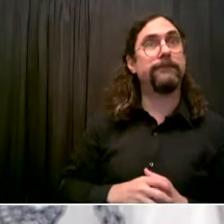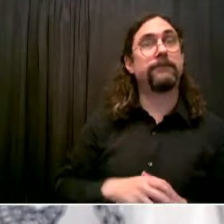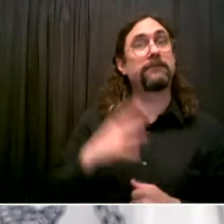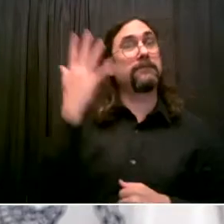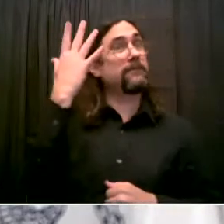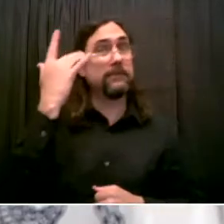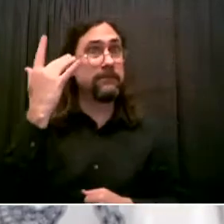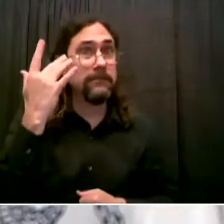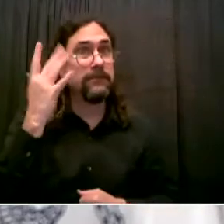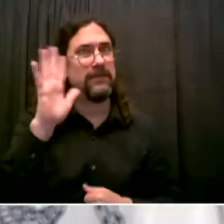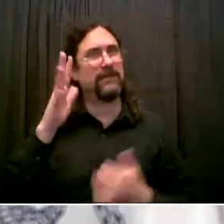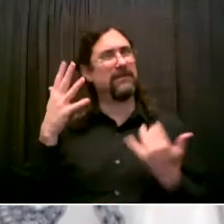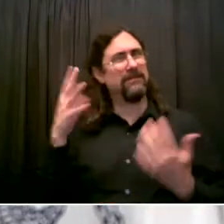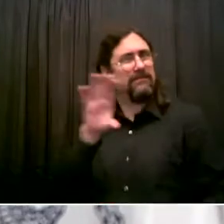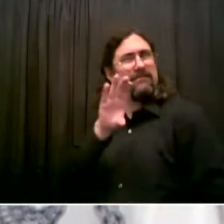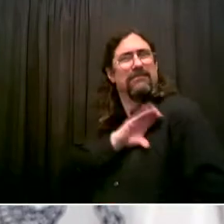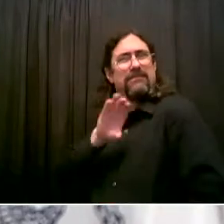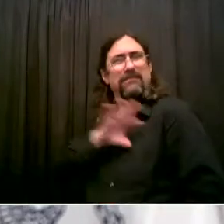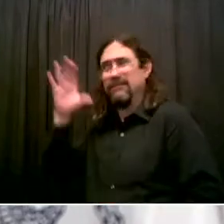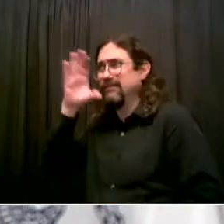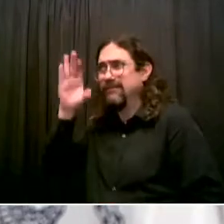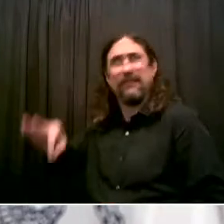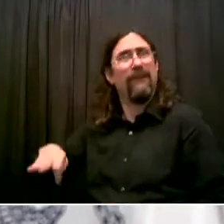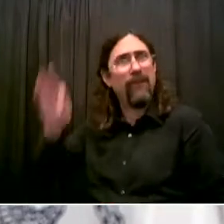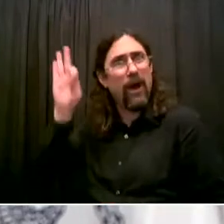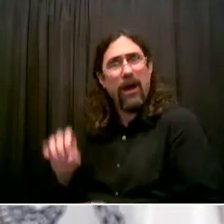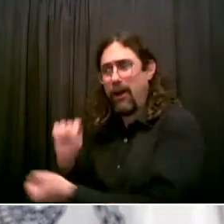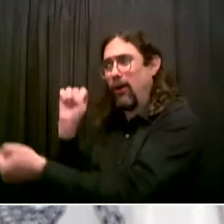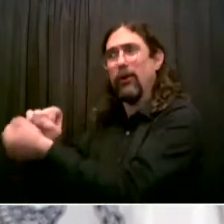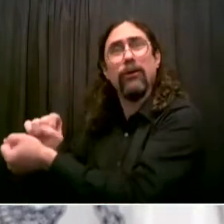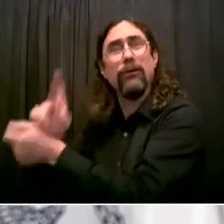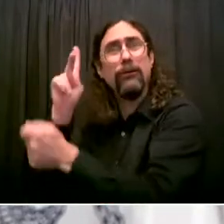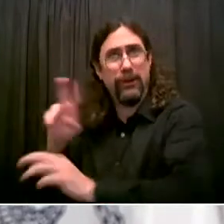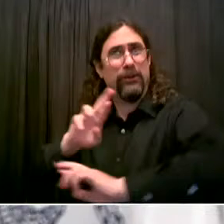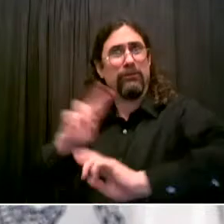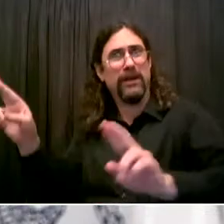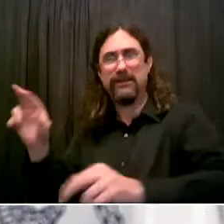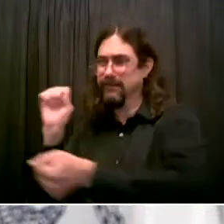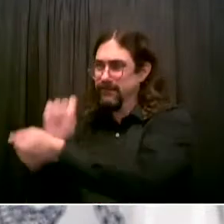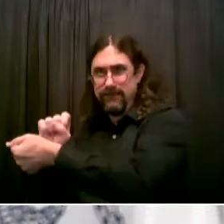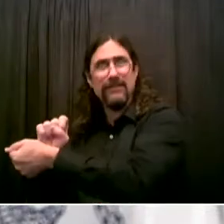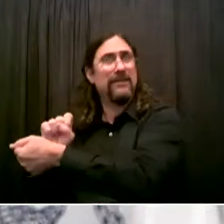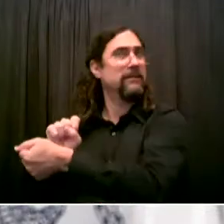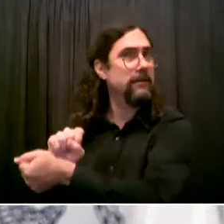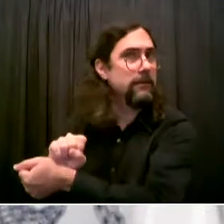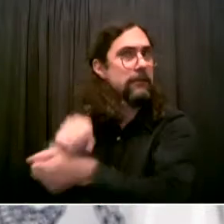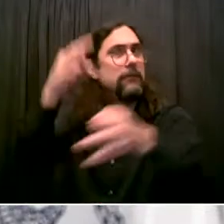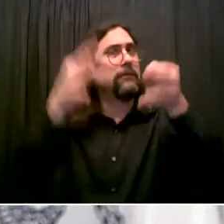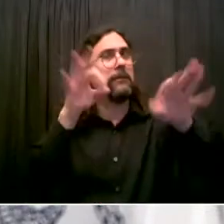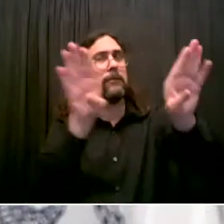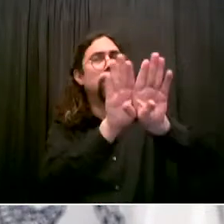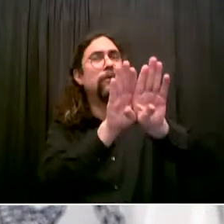FULL STRENGTH, IMMEDIATELY. THERE ARE SO MANY PROSECUTIONS ADREY TO HAPPEN RIGHT NOW ON GUN